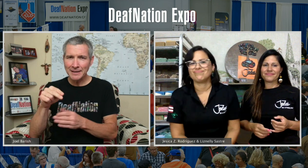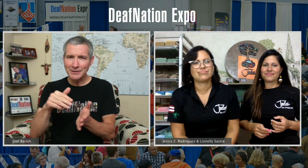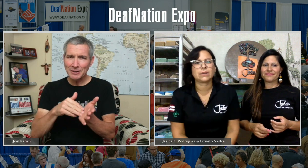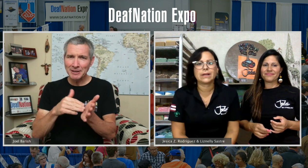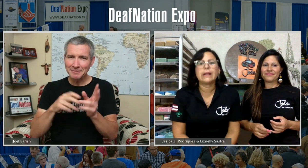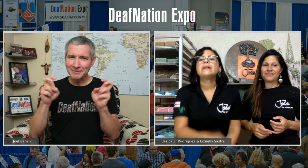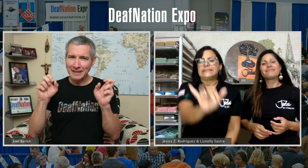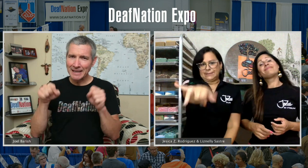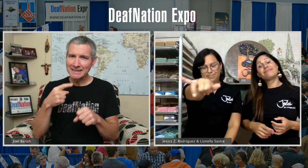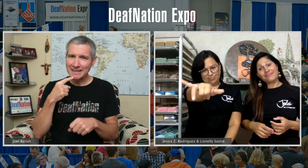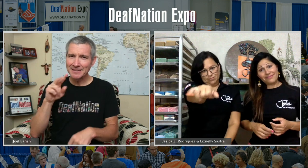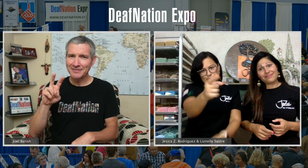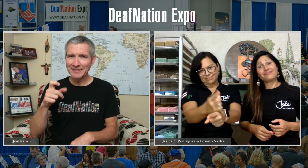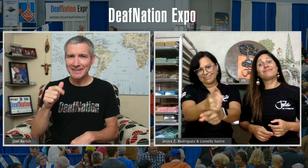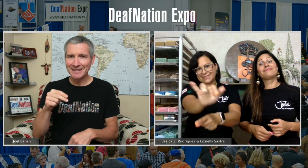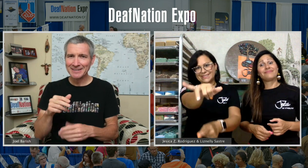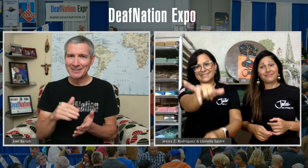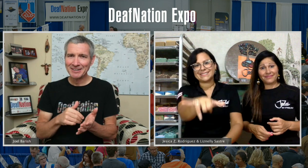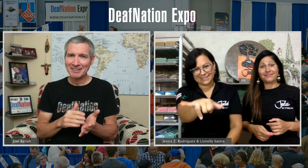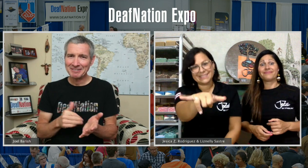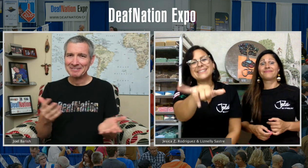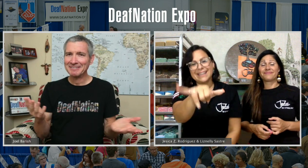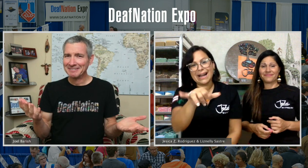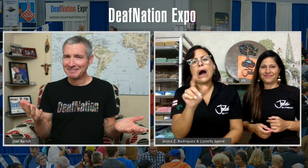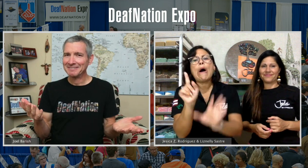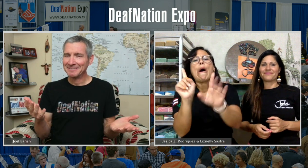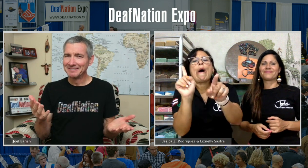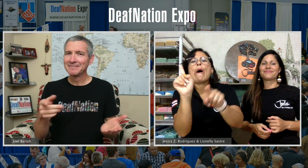Vegan soap, you could say that. Yes, that.